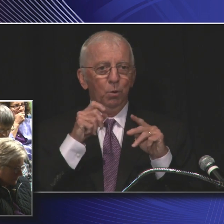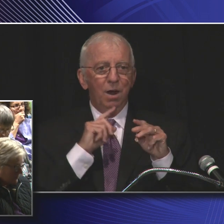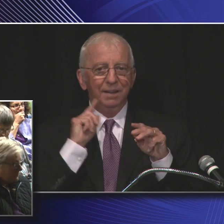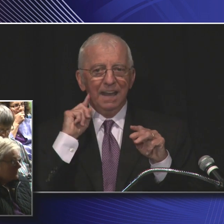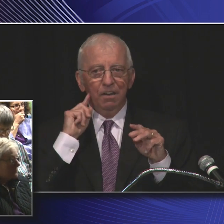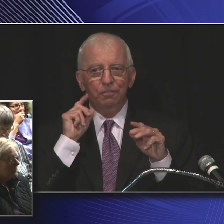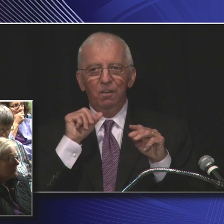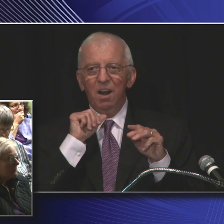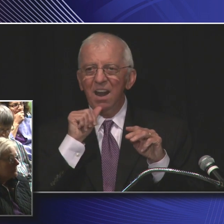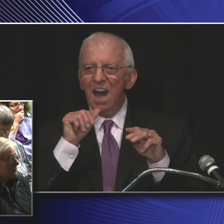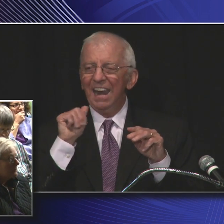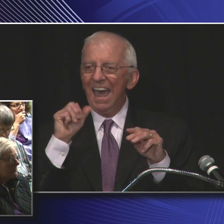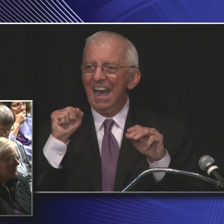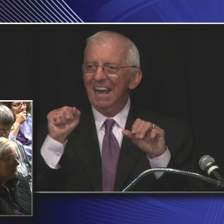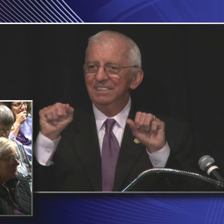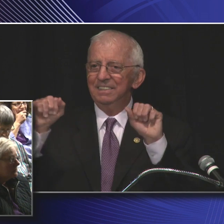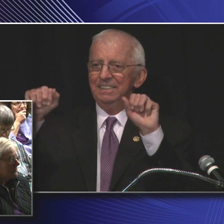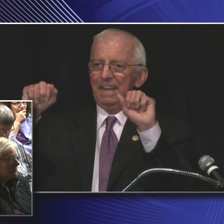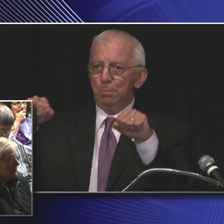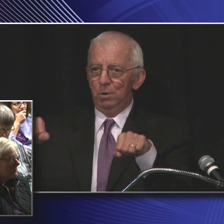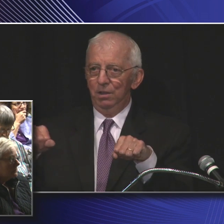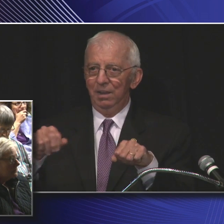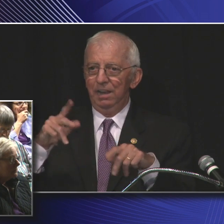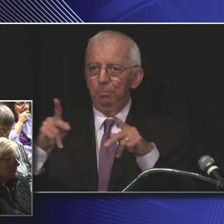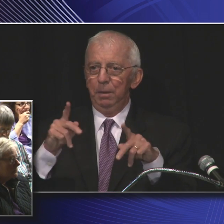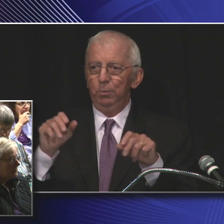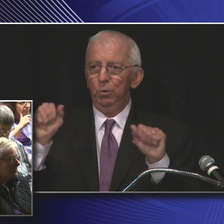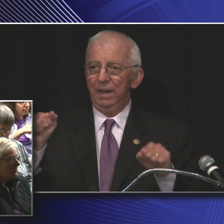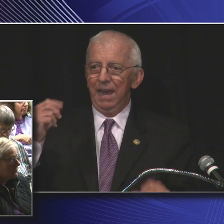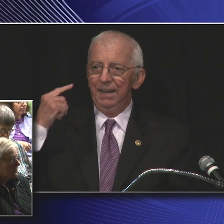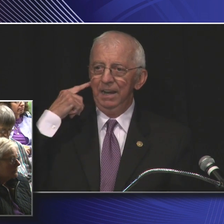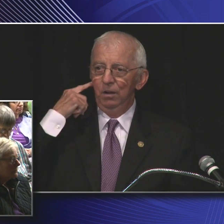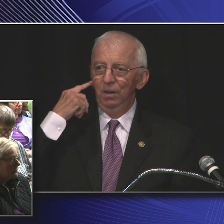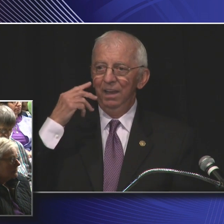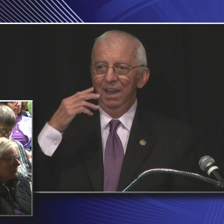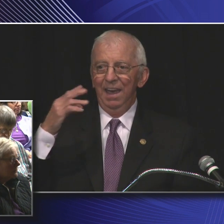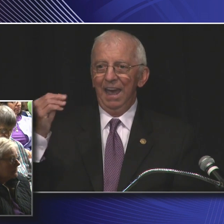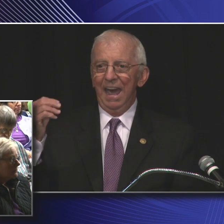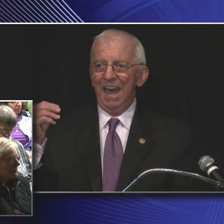People who are deaf are not as capable as people who can hear.